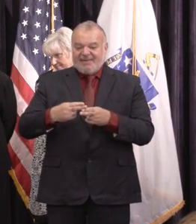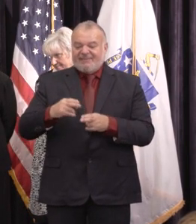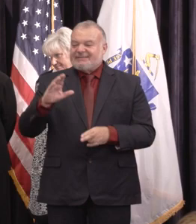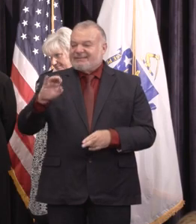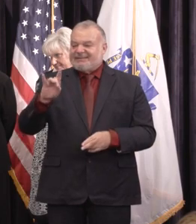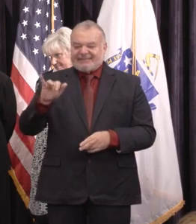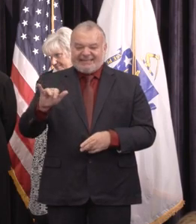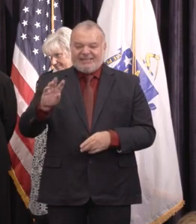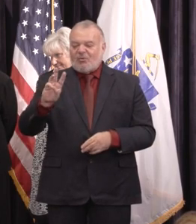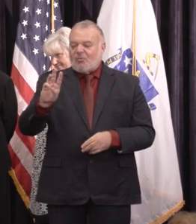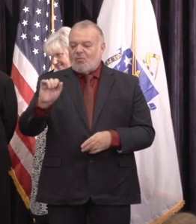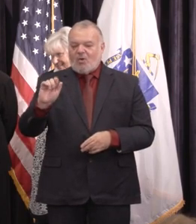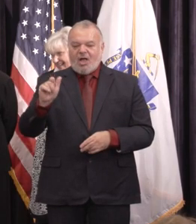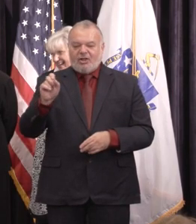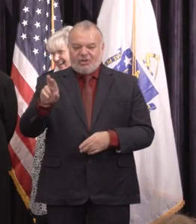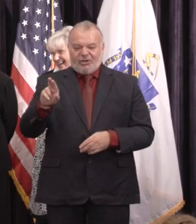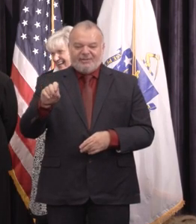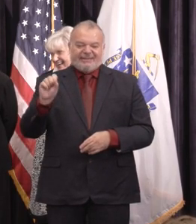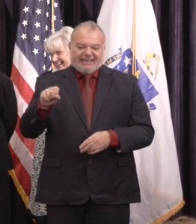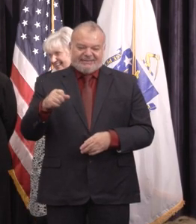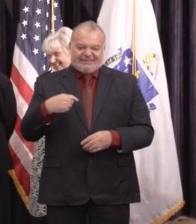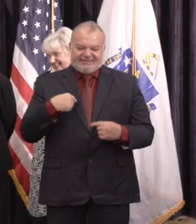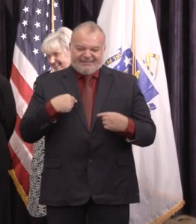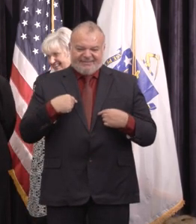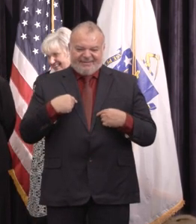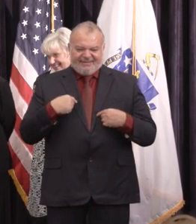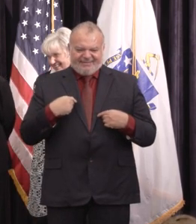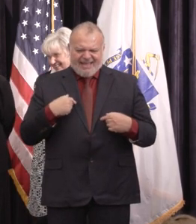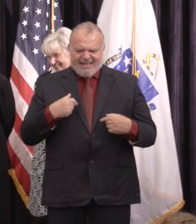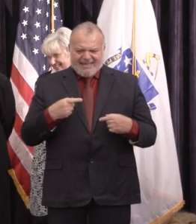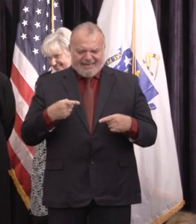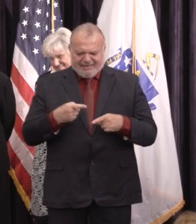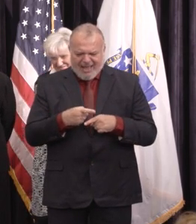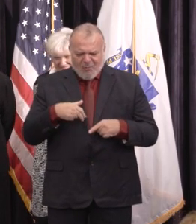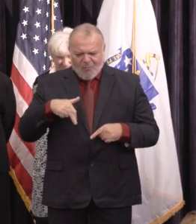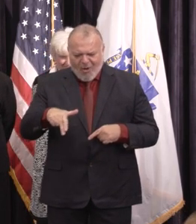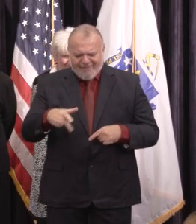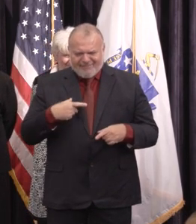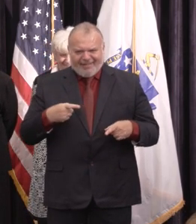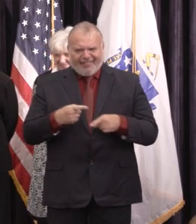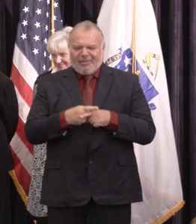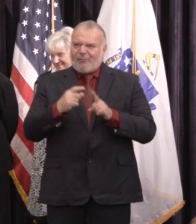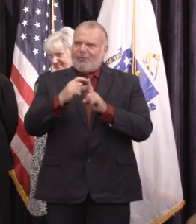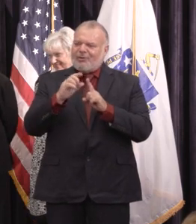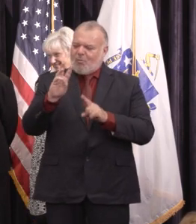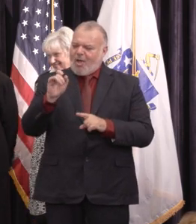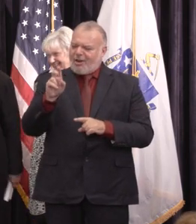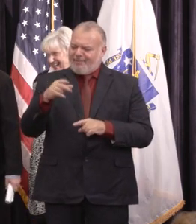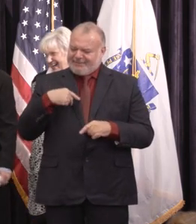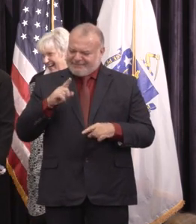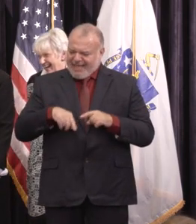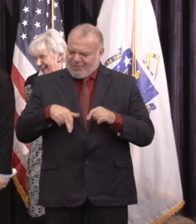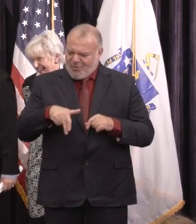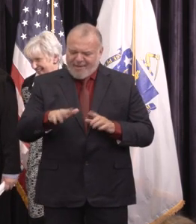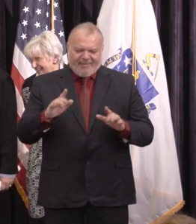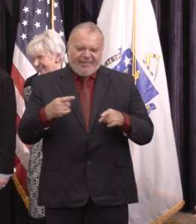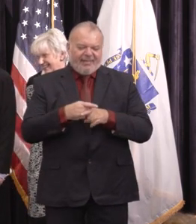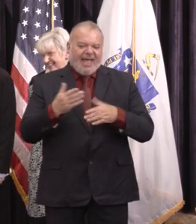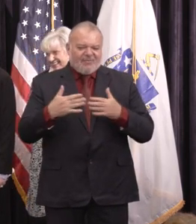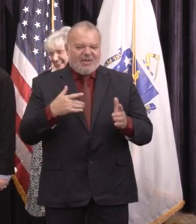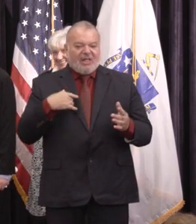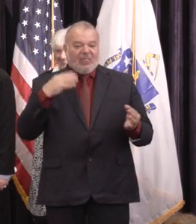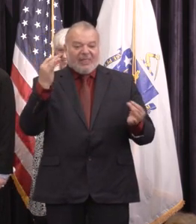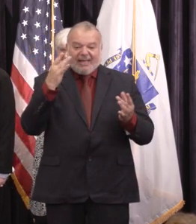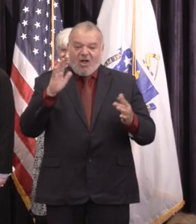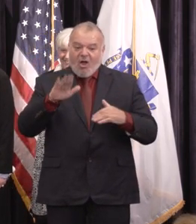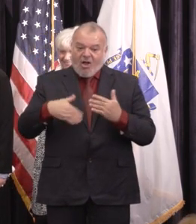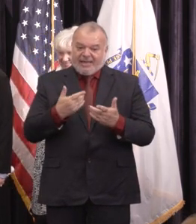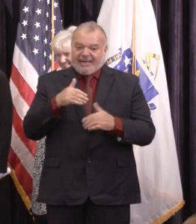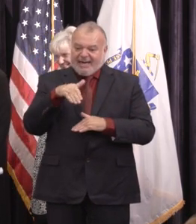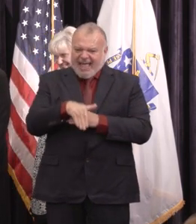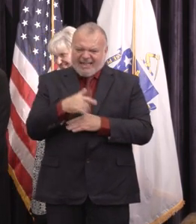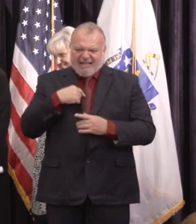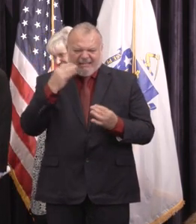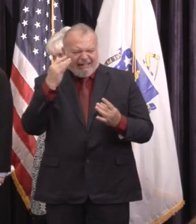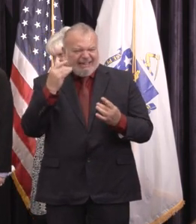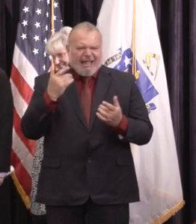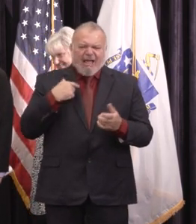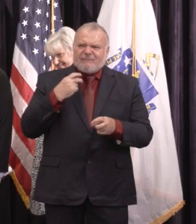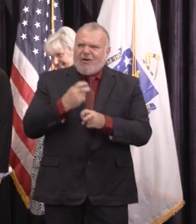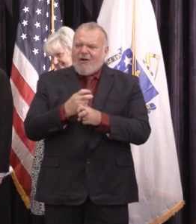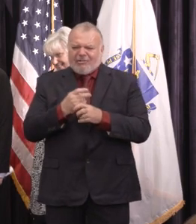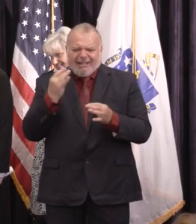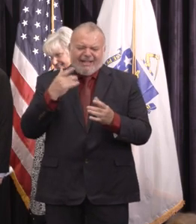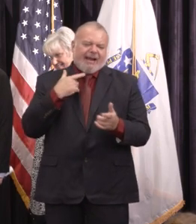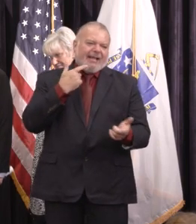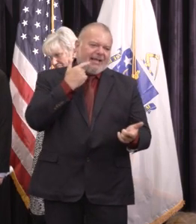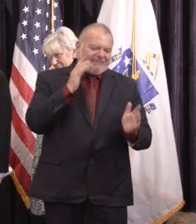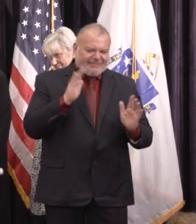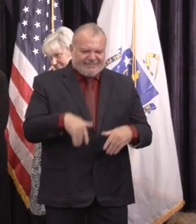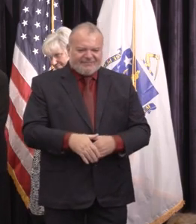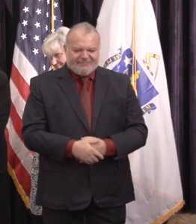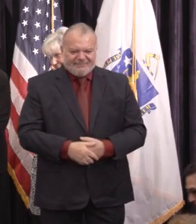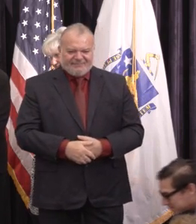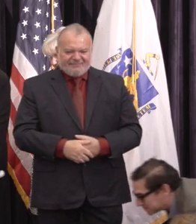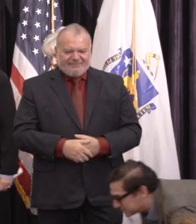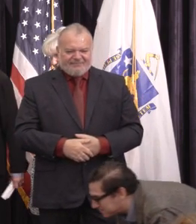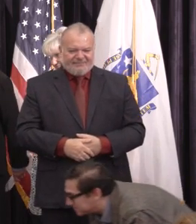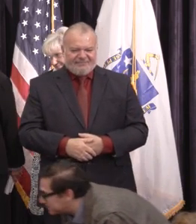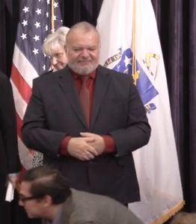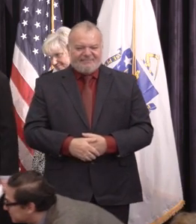an oxymoron. I spent all night working on that. So what brought me here was back February 7th of 1995